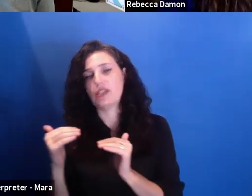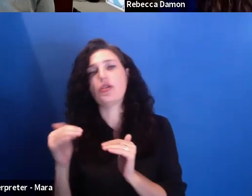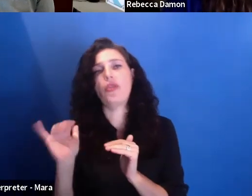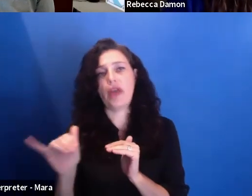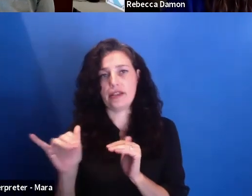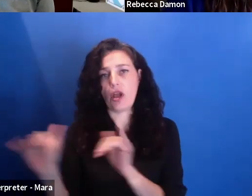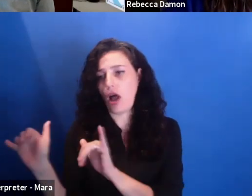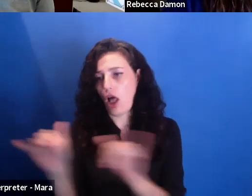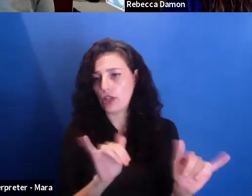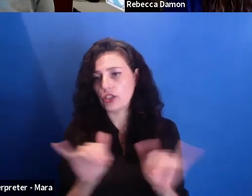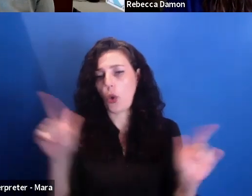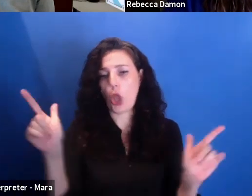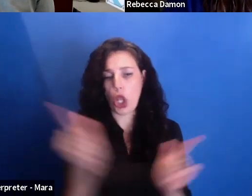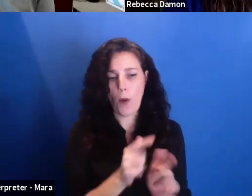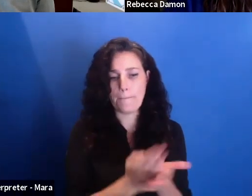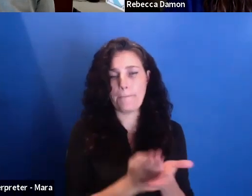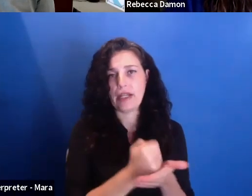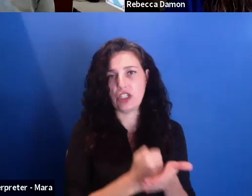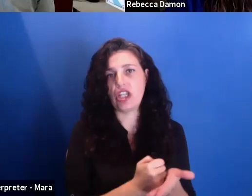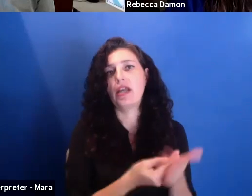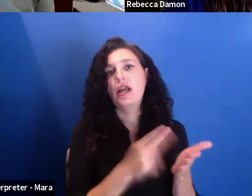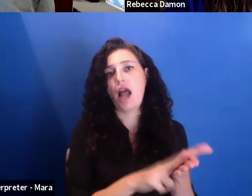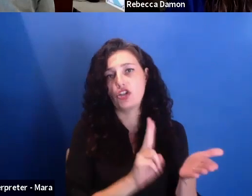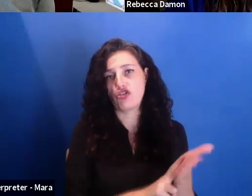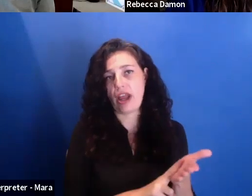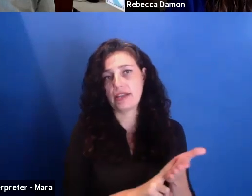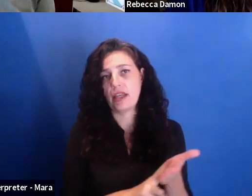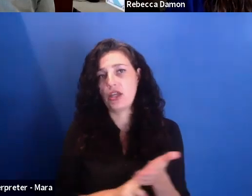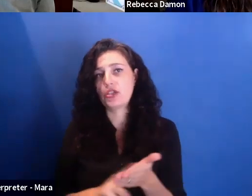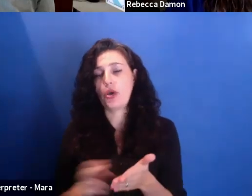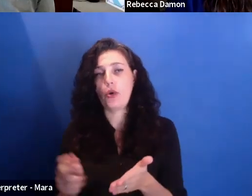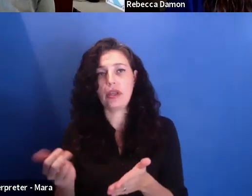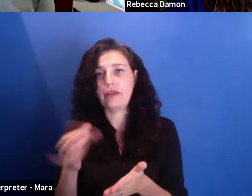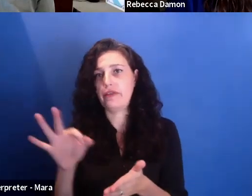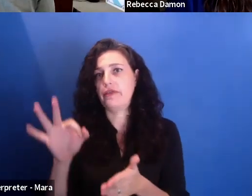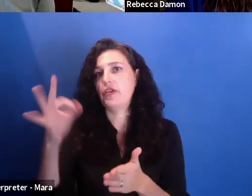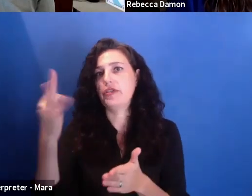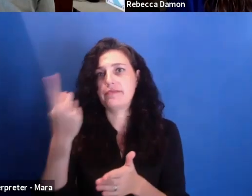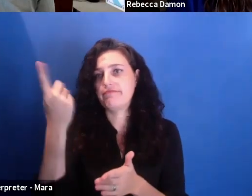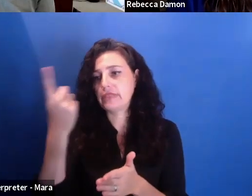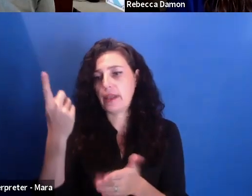low budget contracts, et cetera. Those unique costs that are due to the pandemic, so that's like the cost of